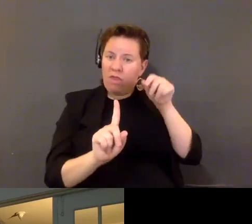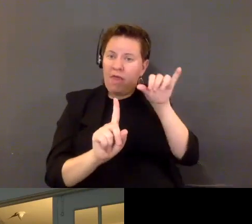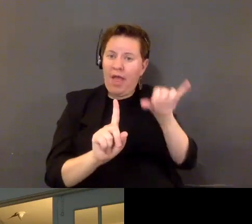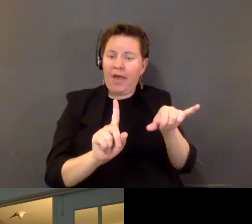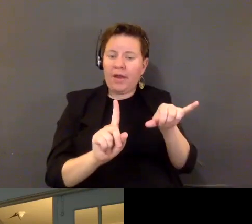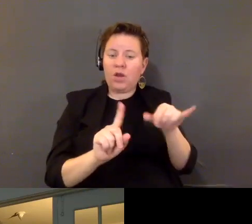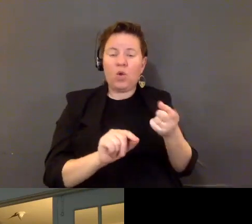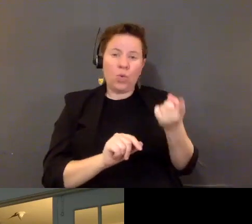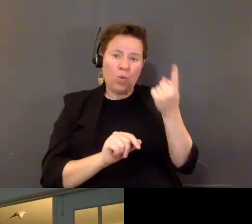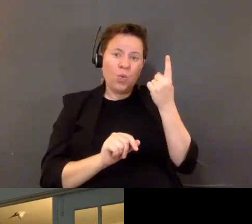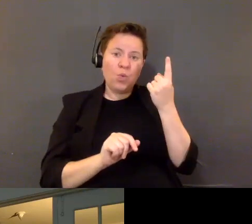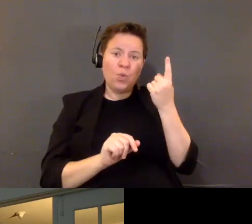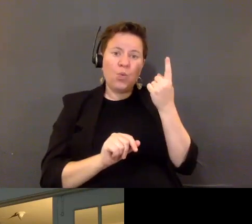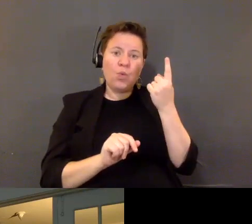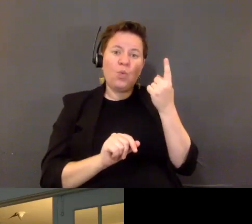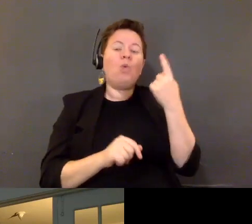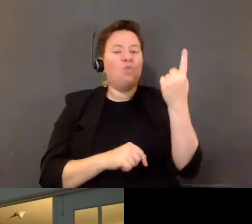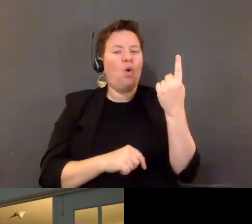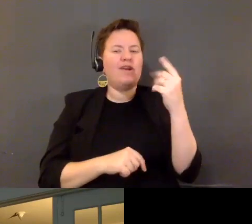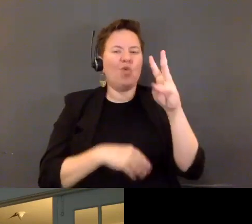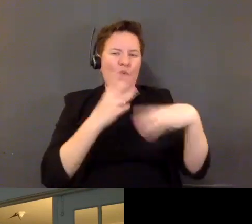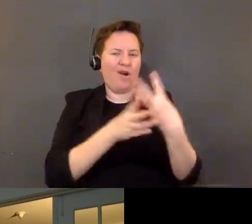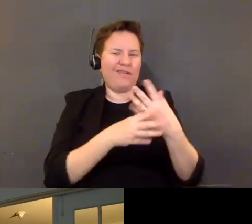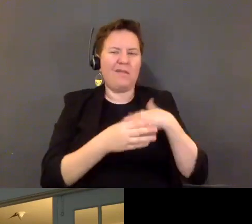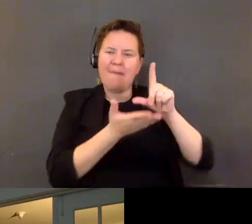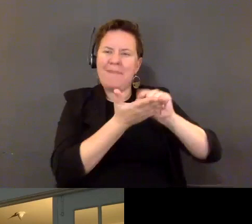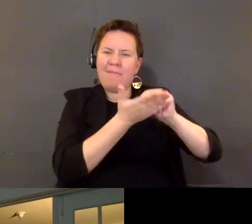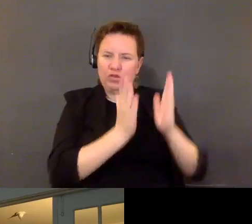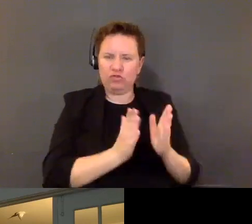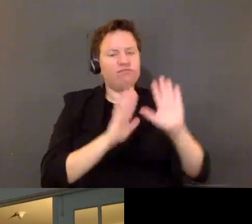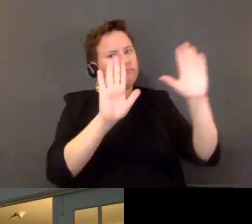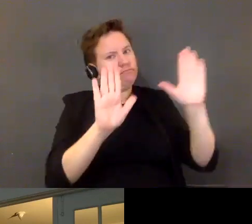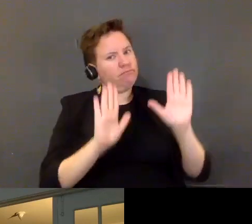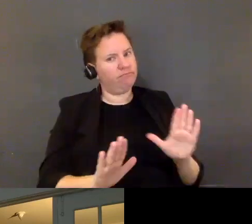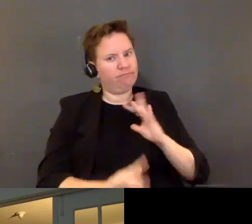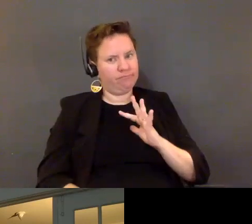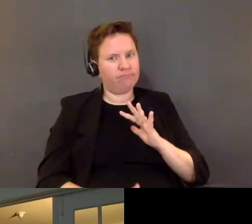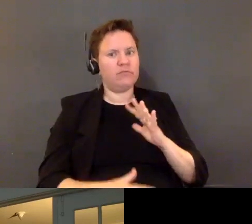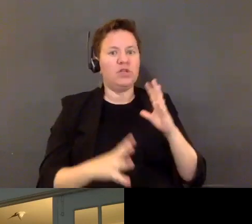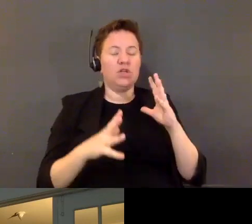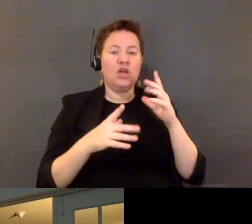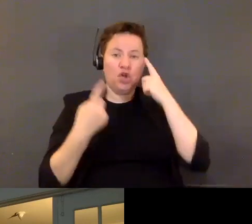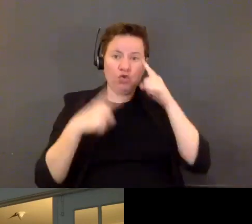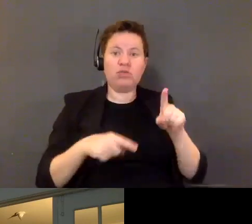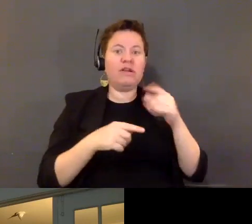World, my publisher was fabulous in agreeing to put color all the way through the book so the